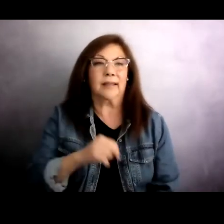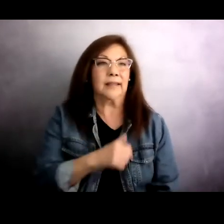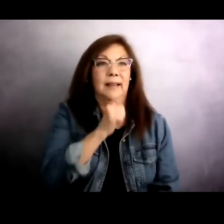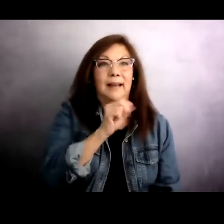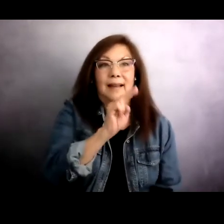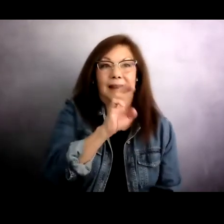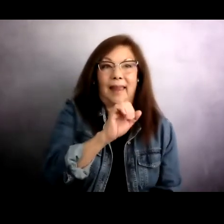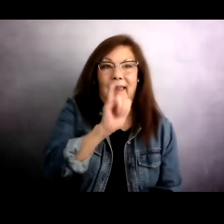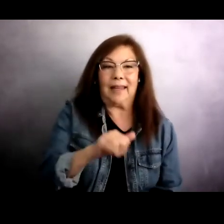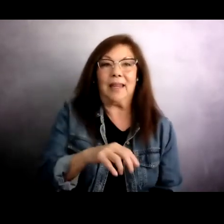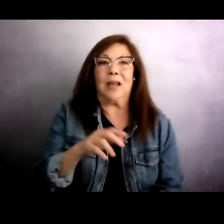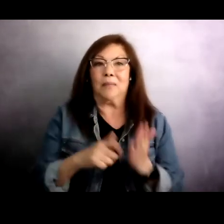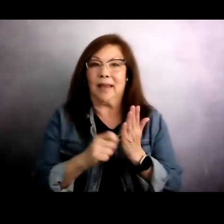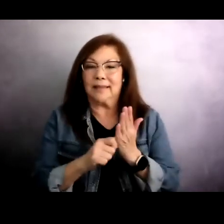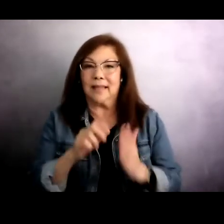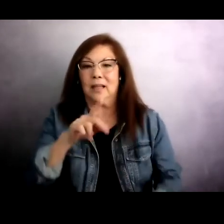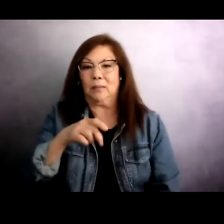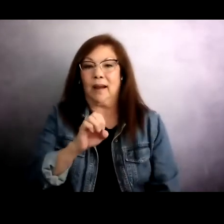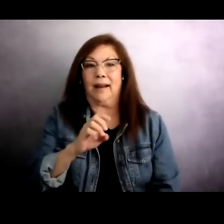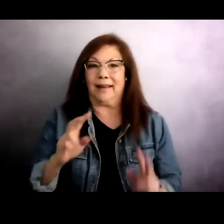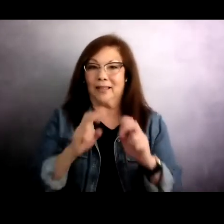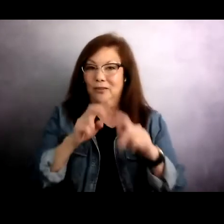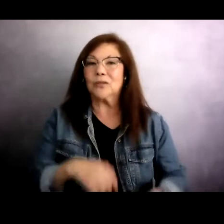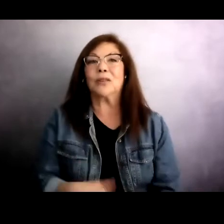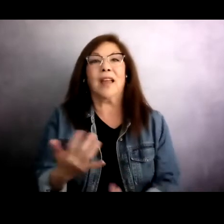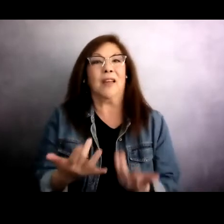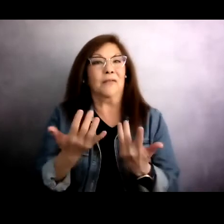PodCastle, lightspeed, and Fireside.